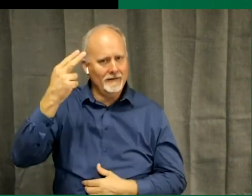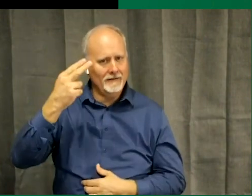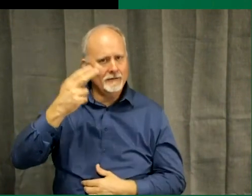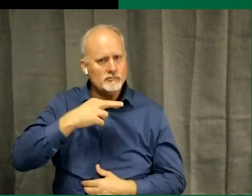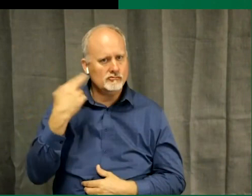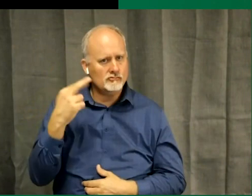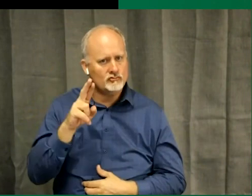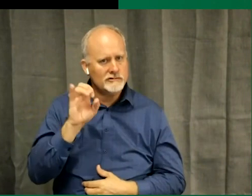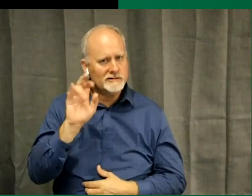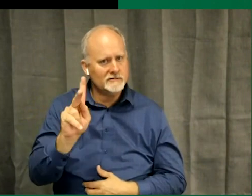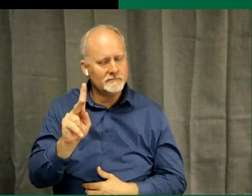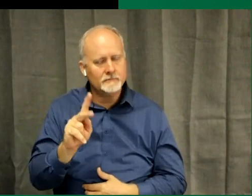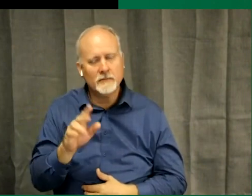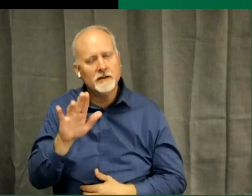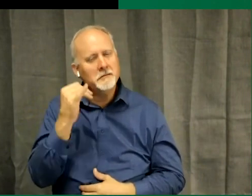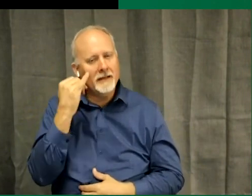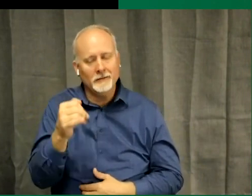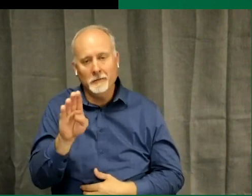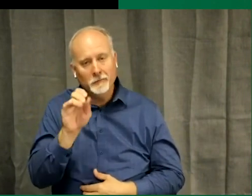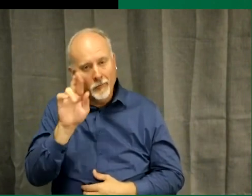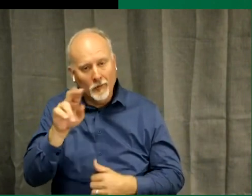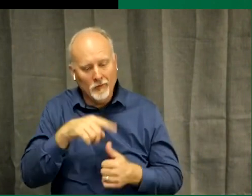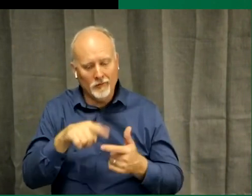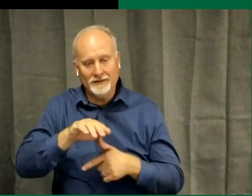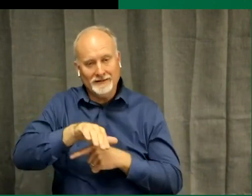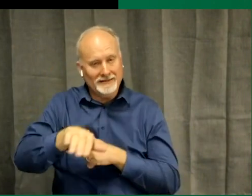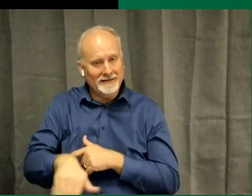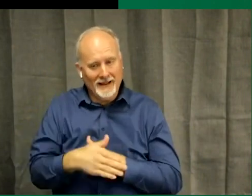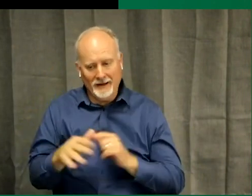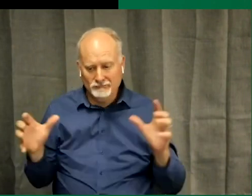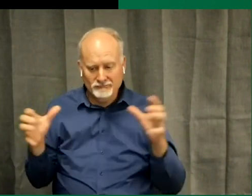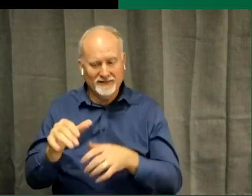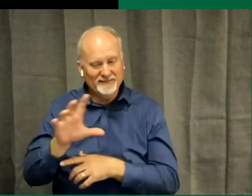you can imagine scenarios like bars late at night where you've got 50 60 70 people